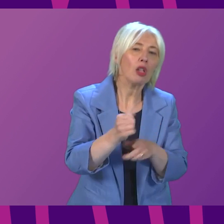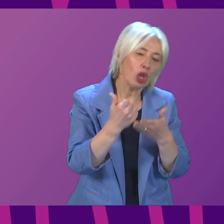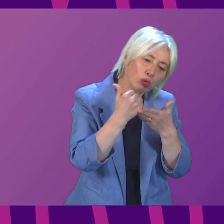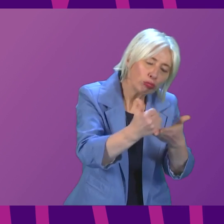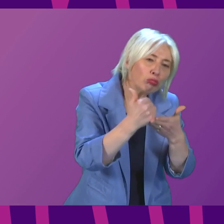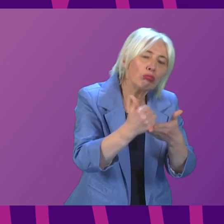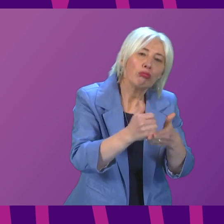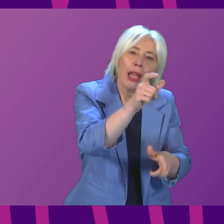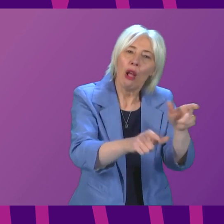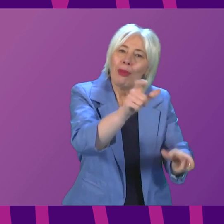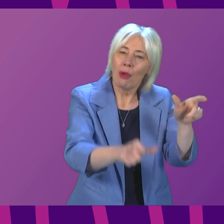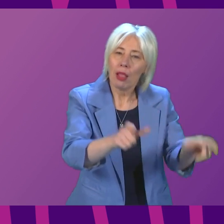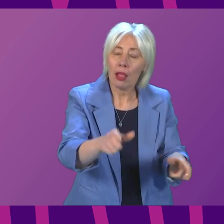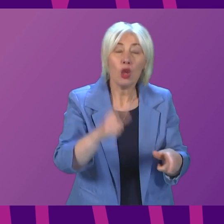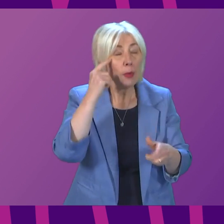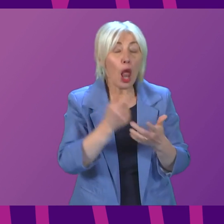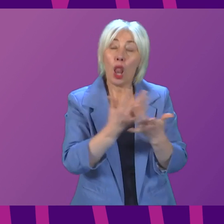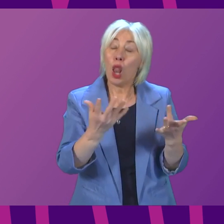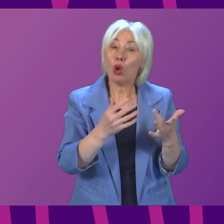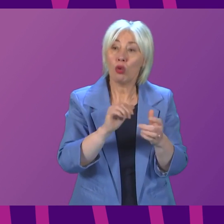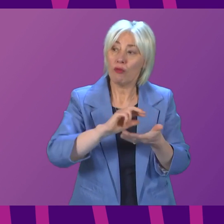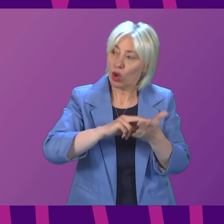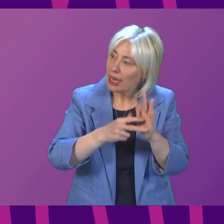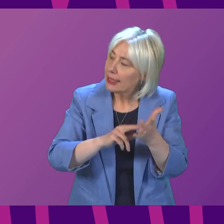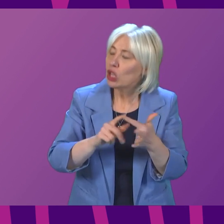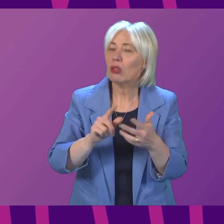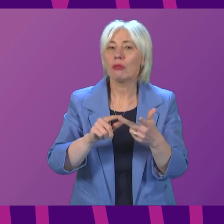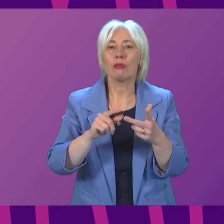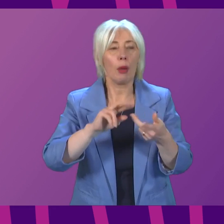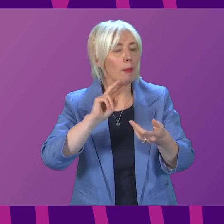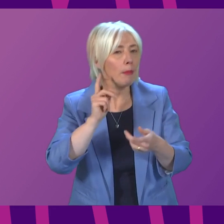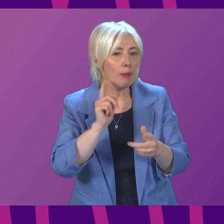There are lots of organisations and people out there, as well as the Government investment